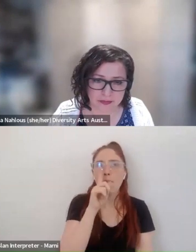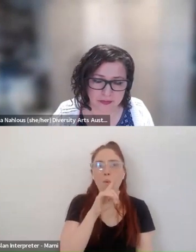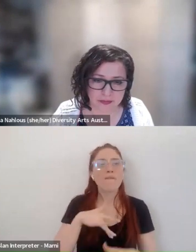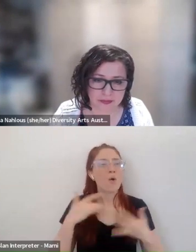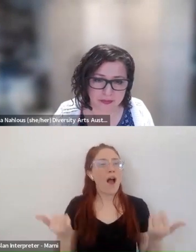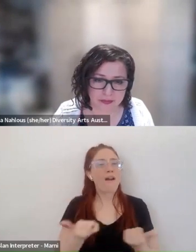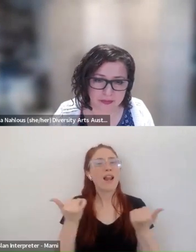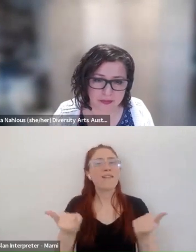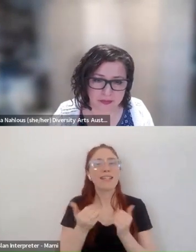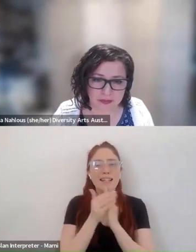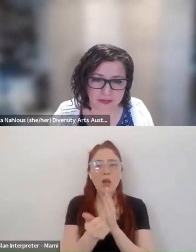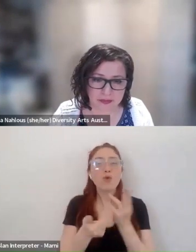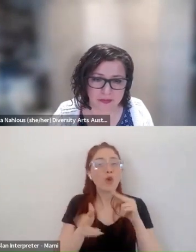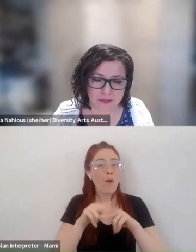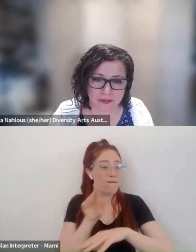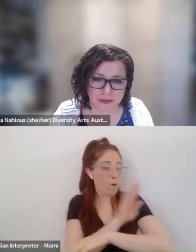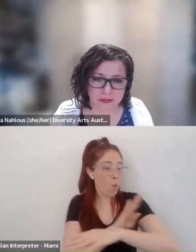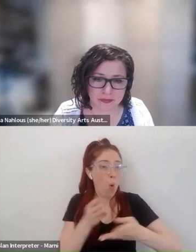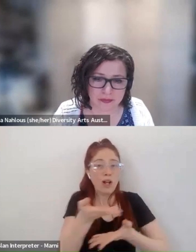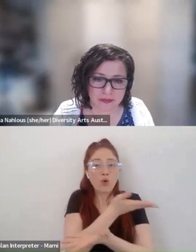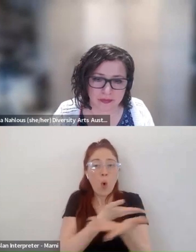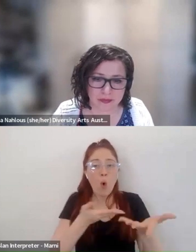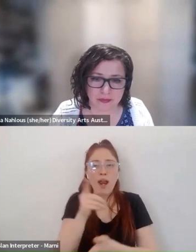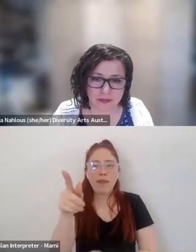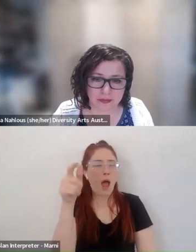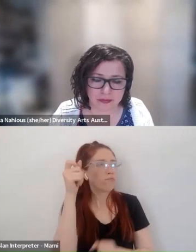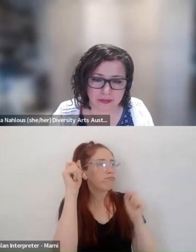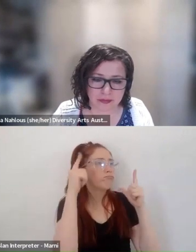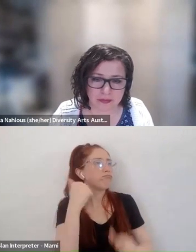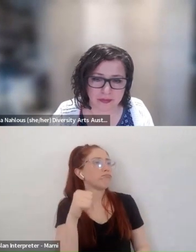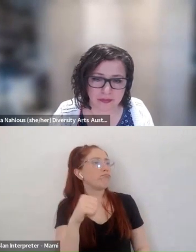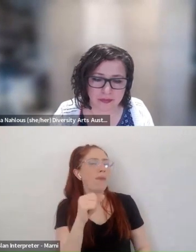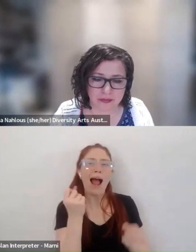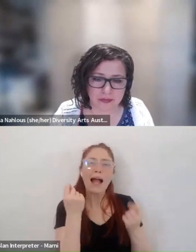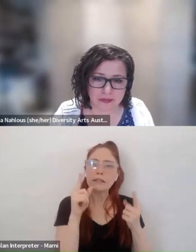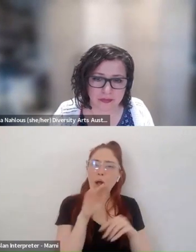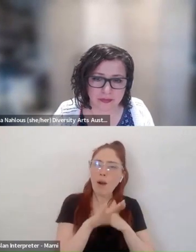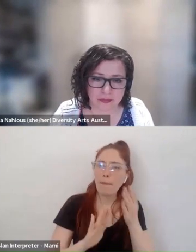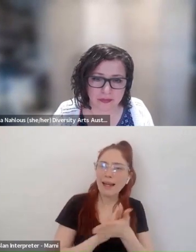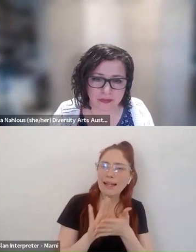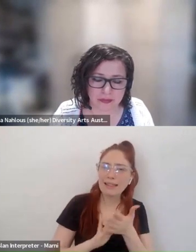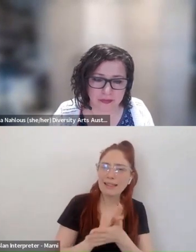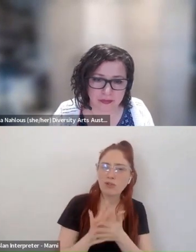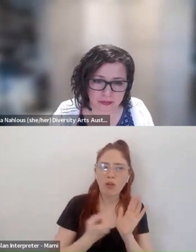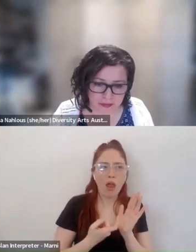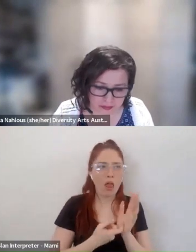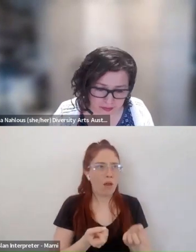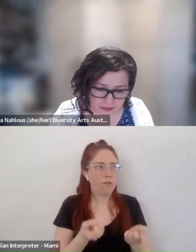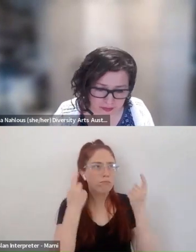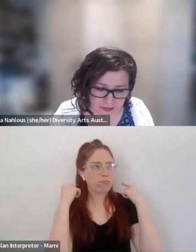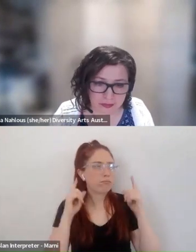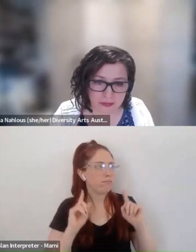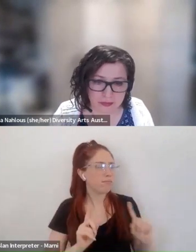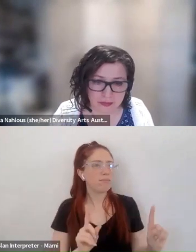that we might be having to give them the background around that